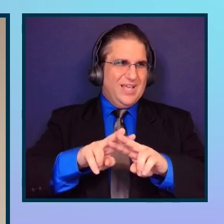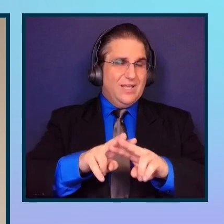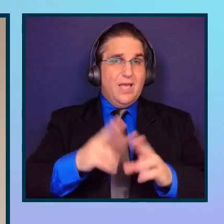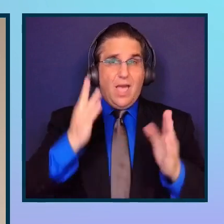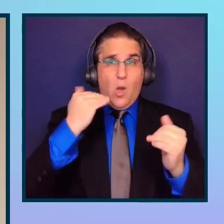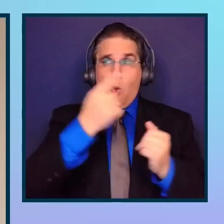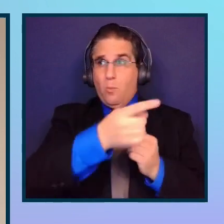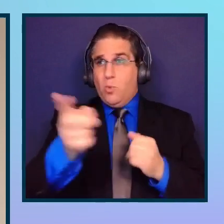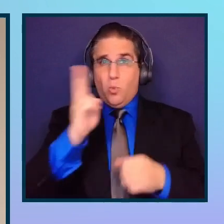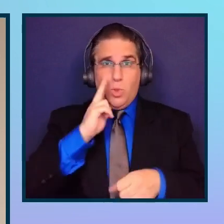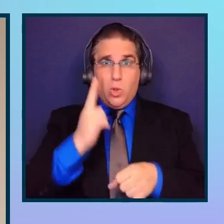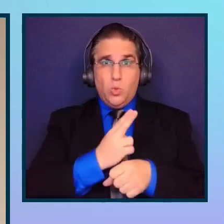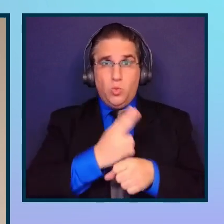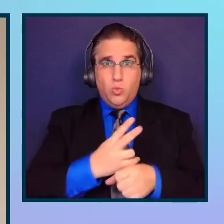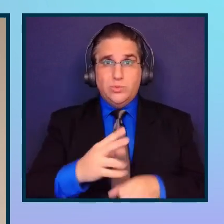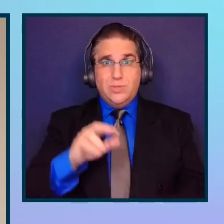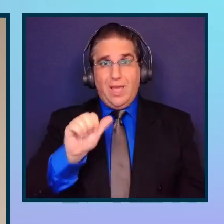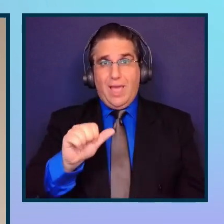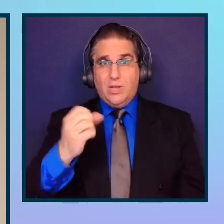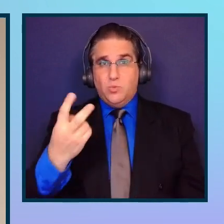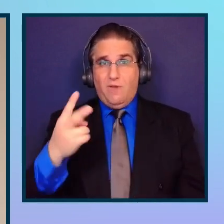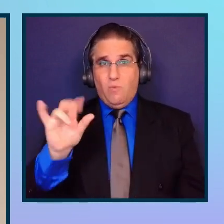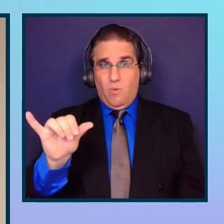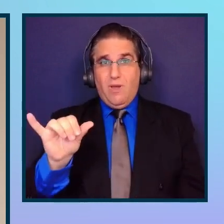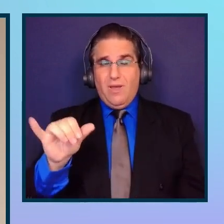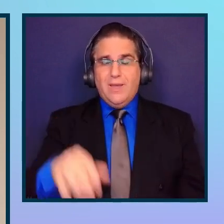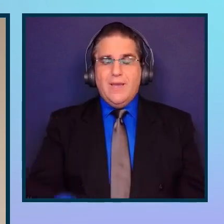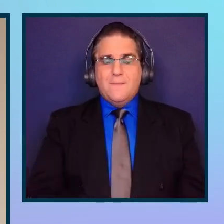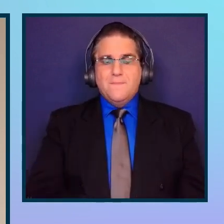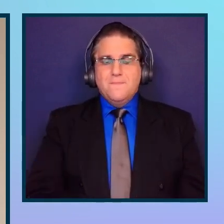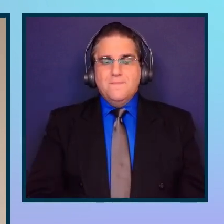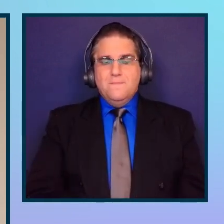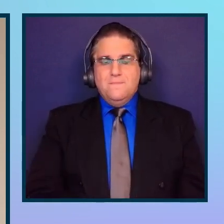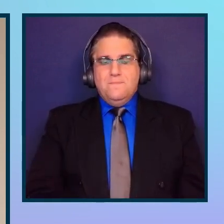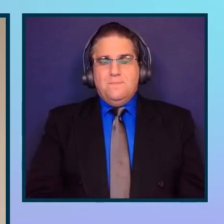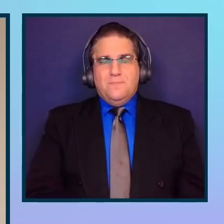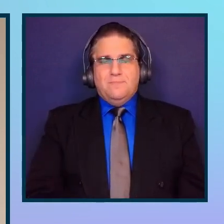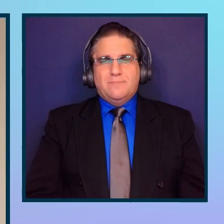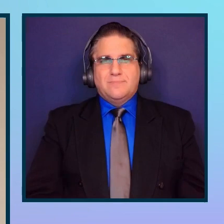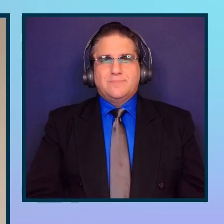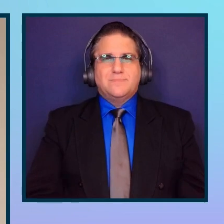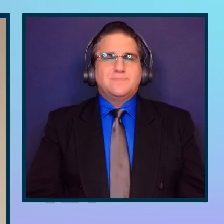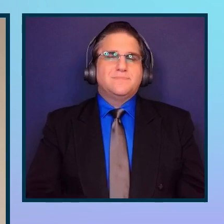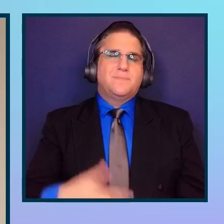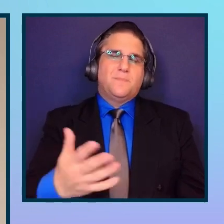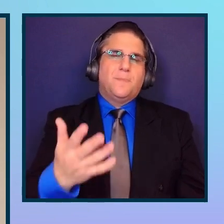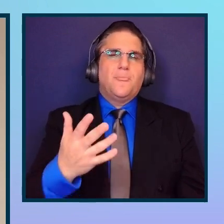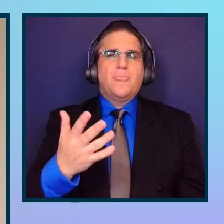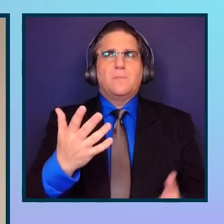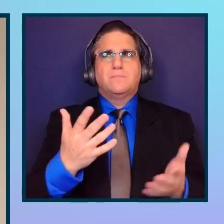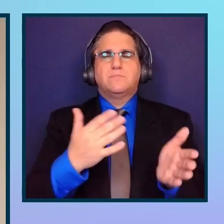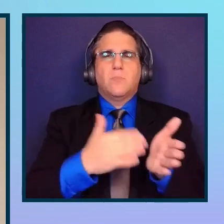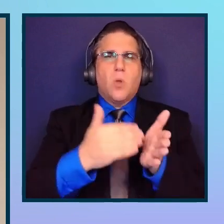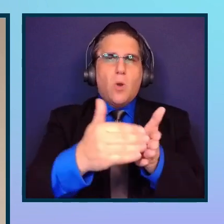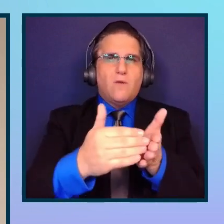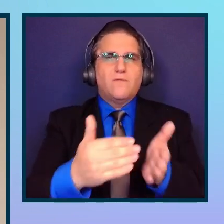because, you know, I think we think of ally of the, sort of the technical expertise